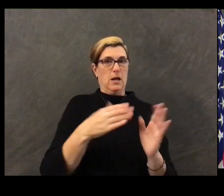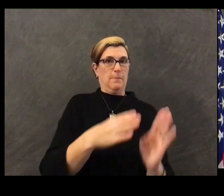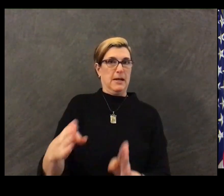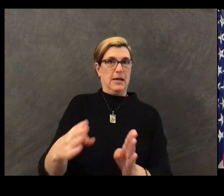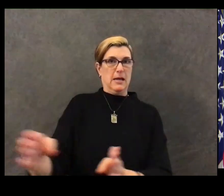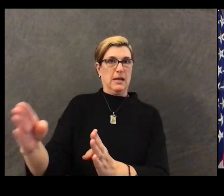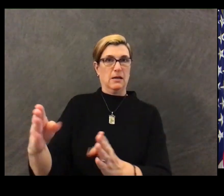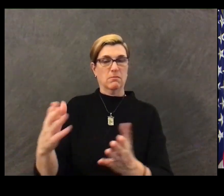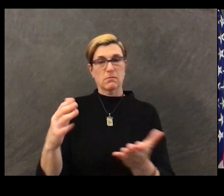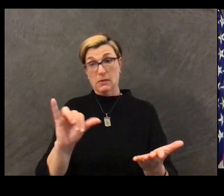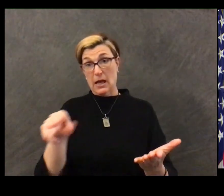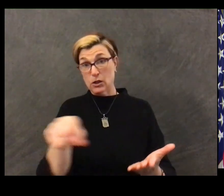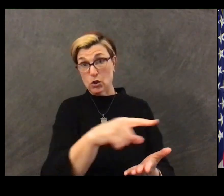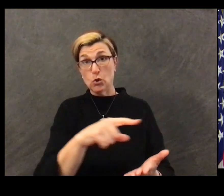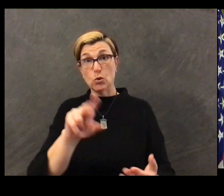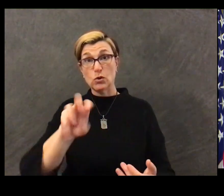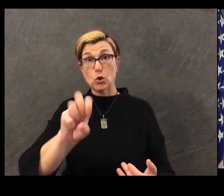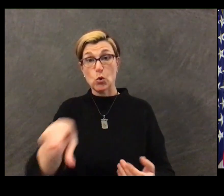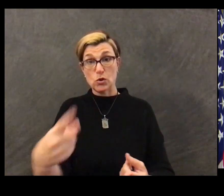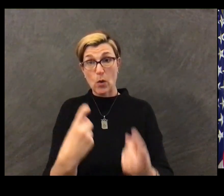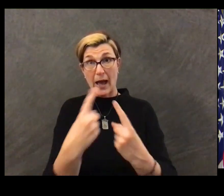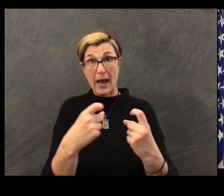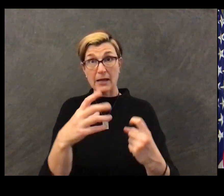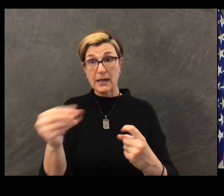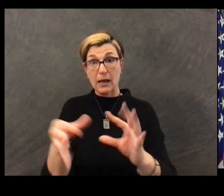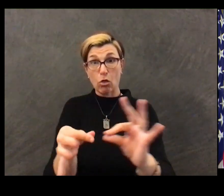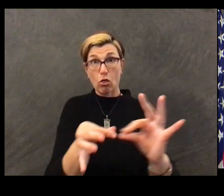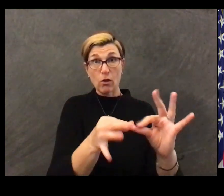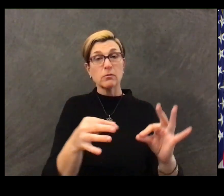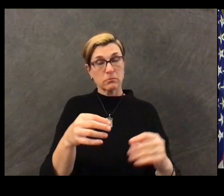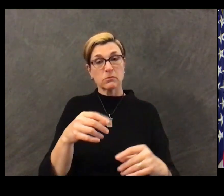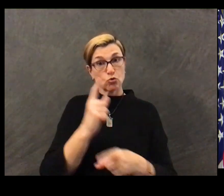and questions before we want to work on that for the future we hope this doesn't